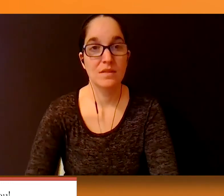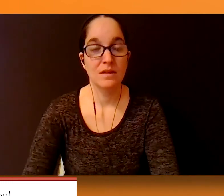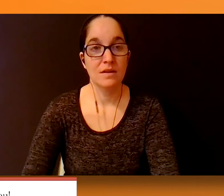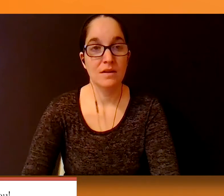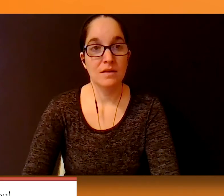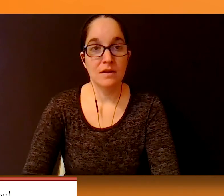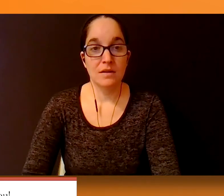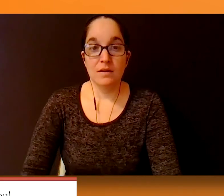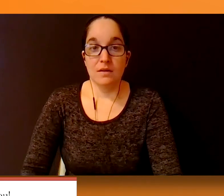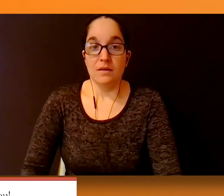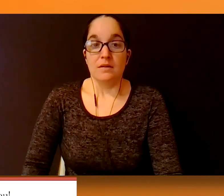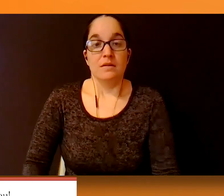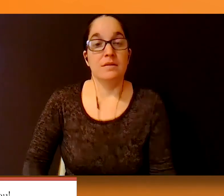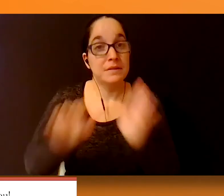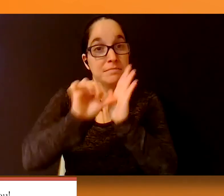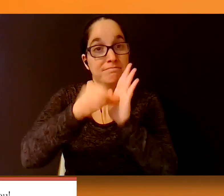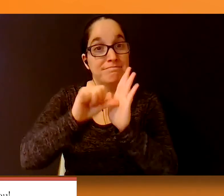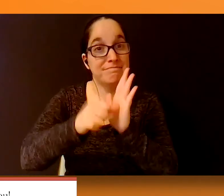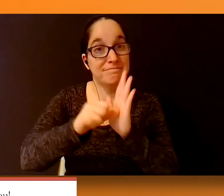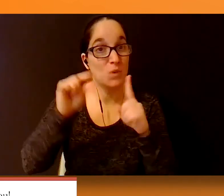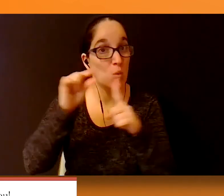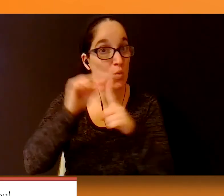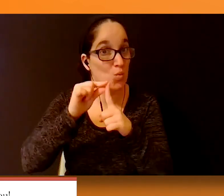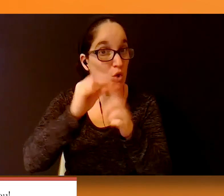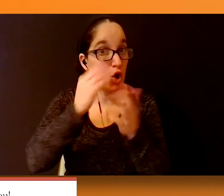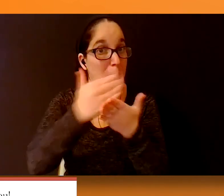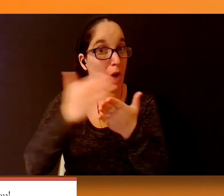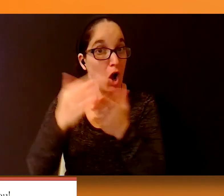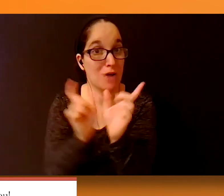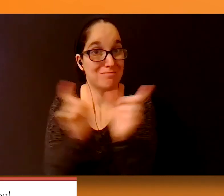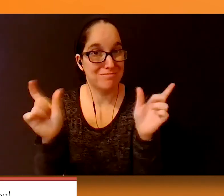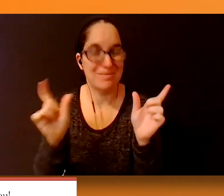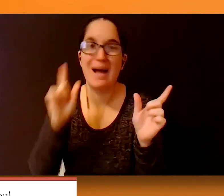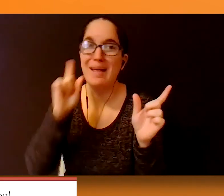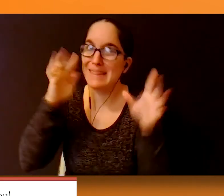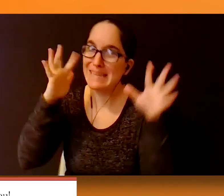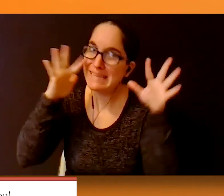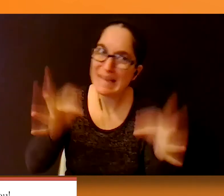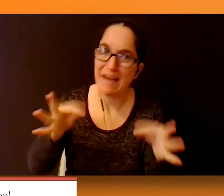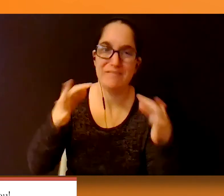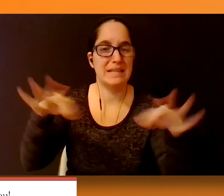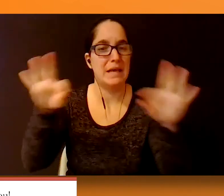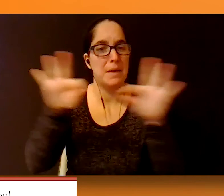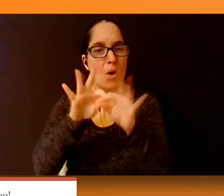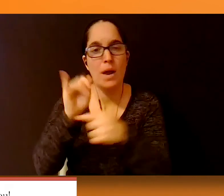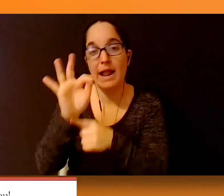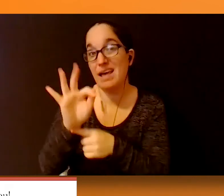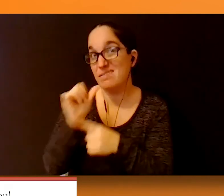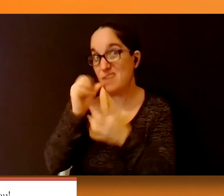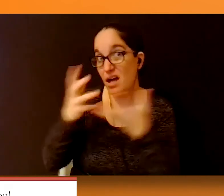is...probably like a big bang for your buck type activity.